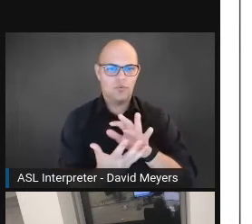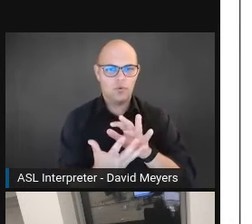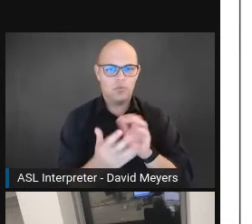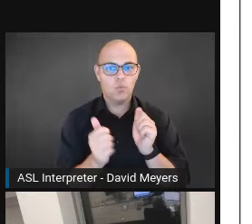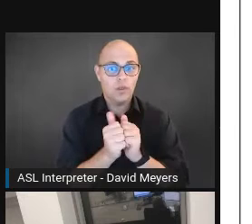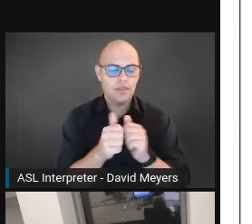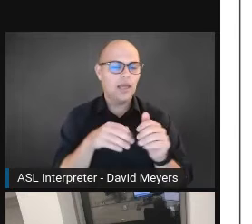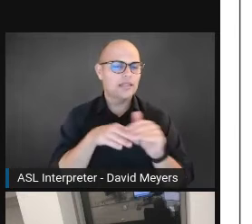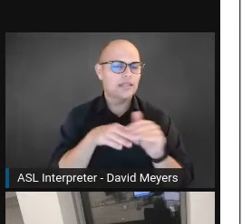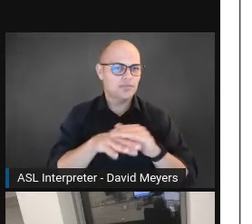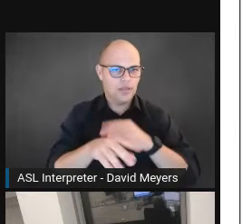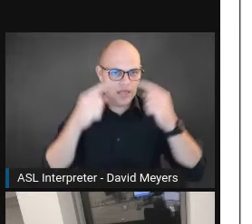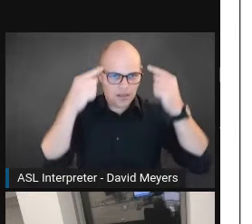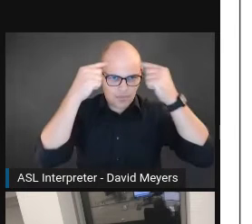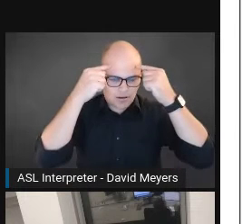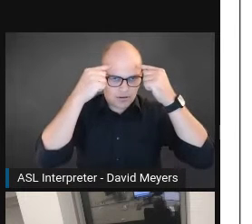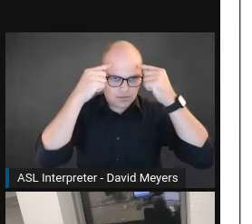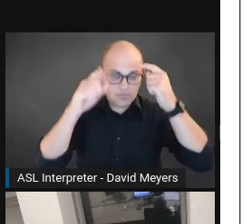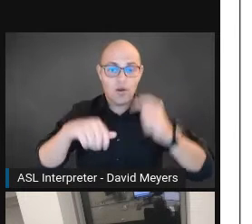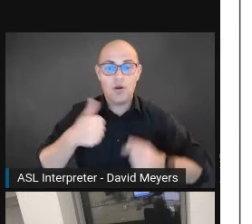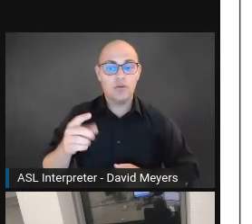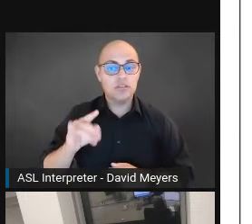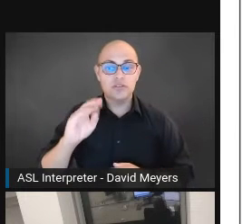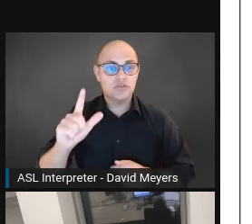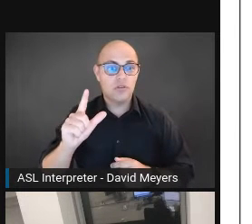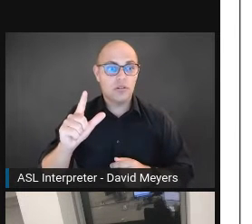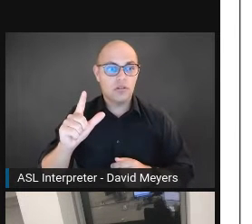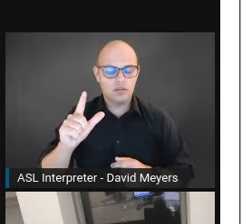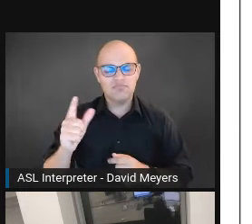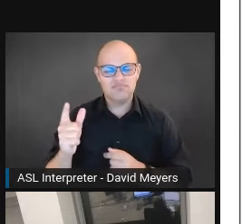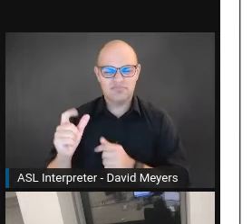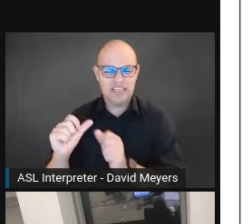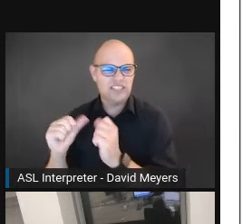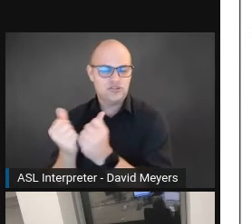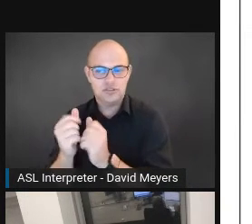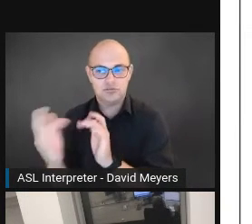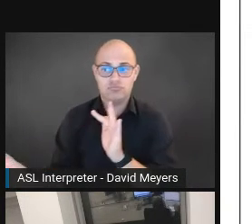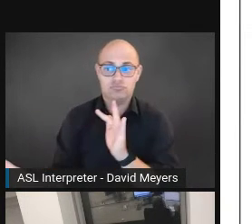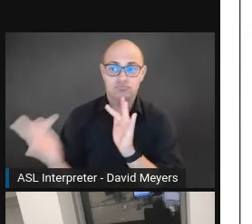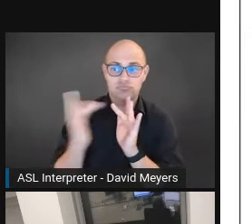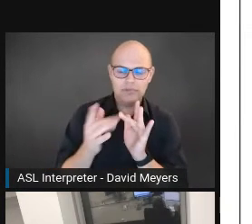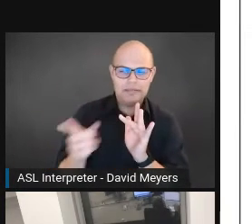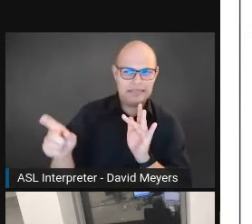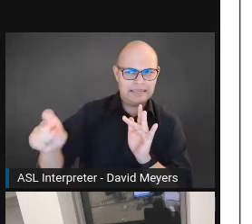Another digital agency, our business partner reached out to us as they needed to improve the accessibility score measured